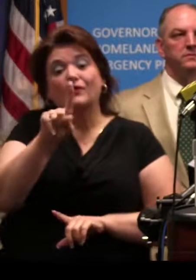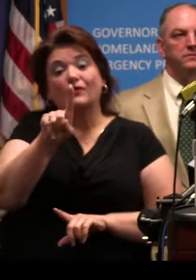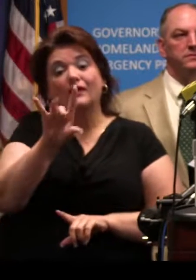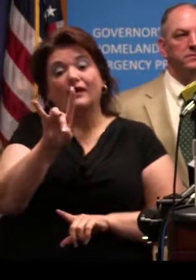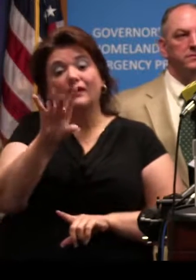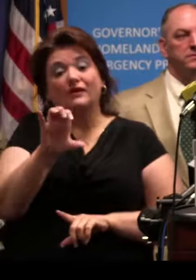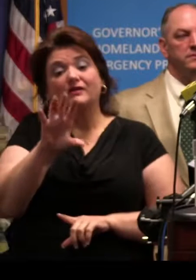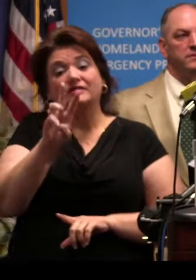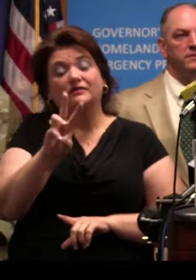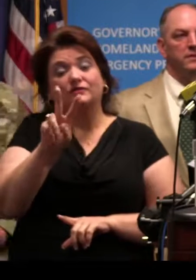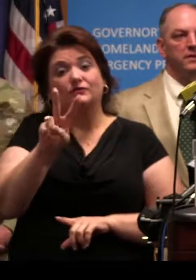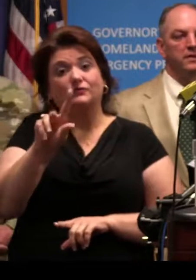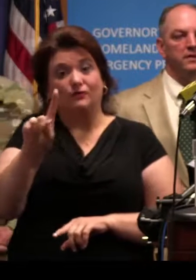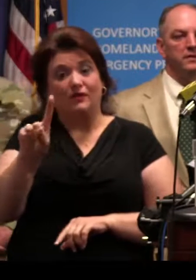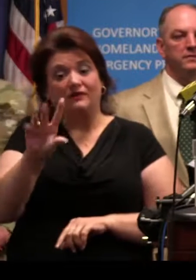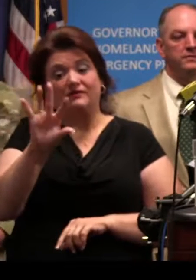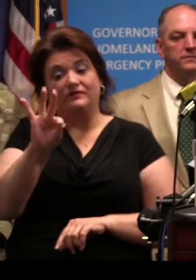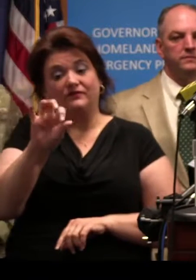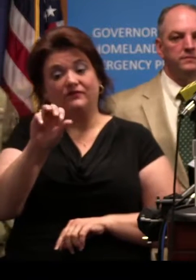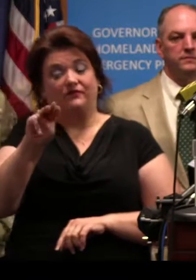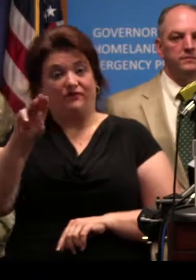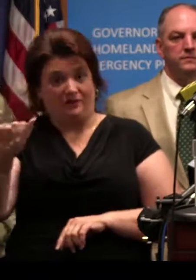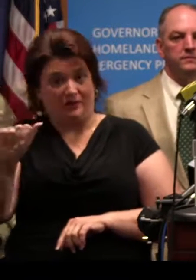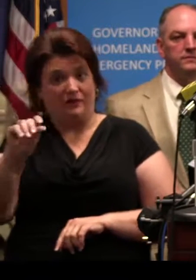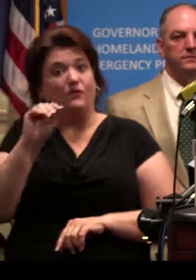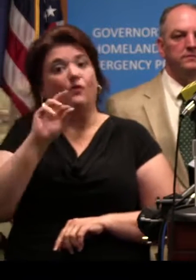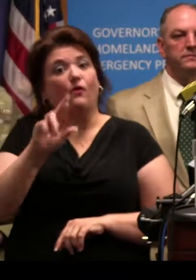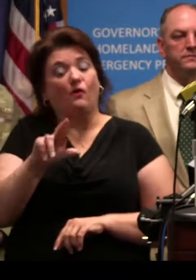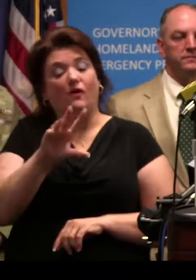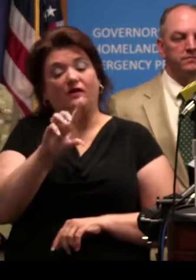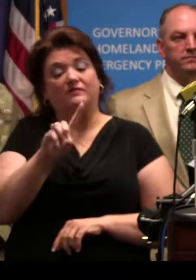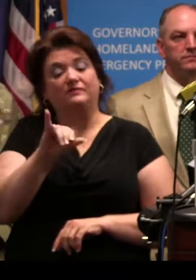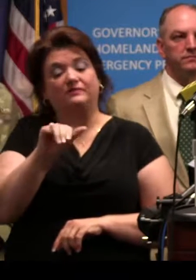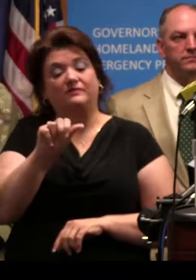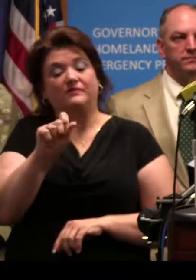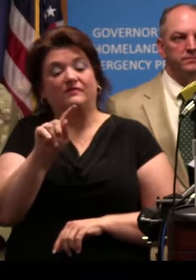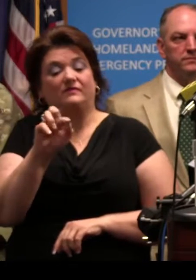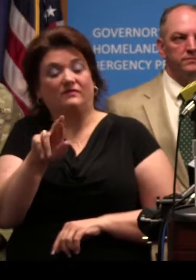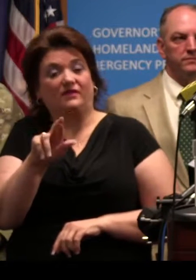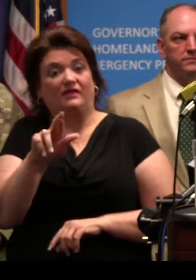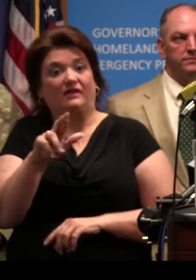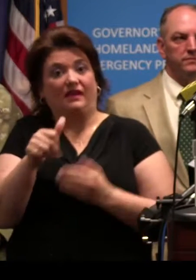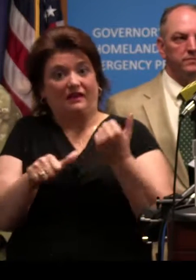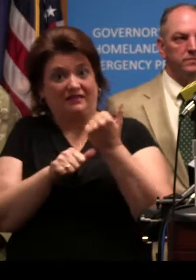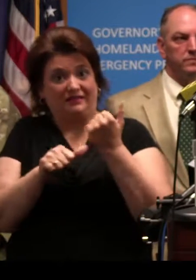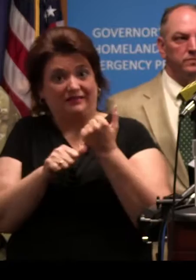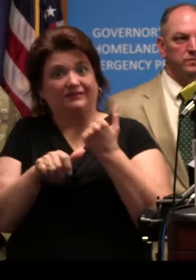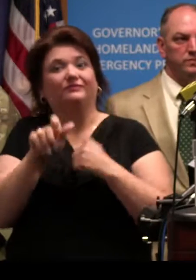FEMA or go to disaster assistance to process those you have flood insurance